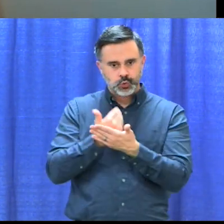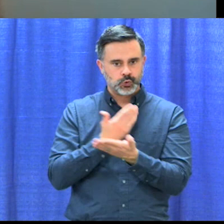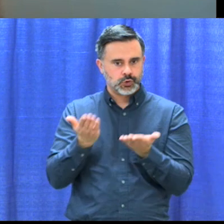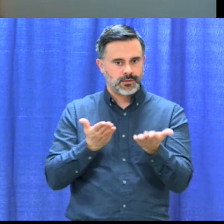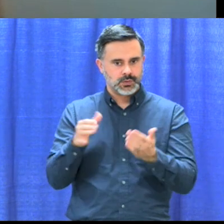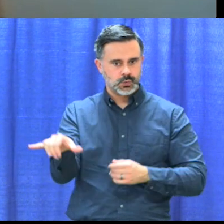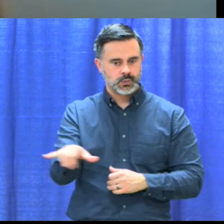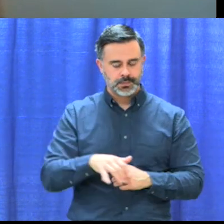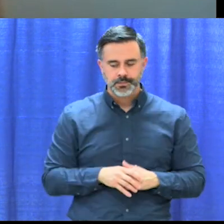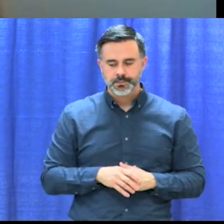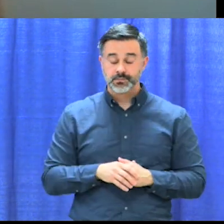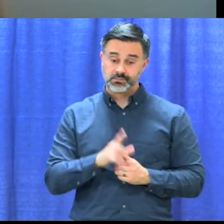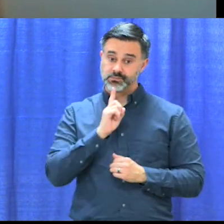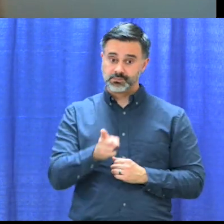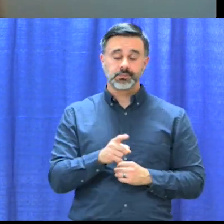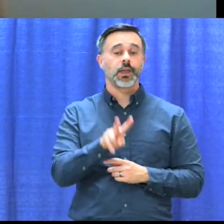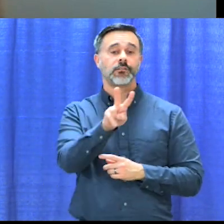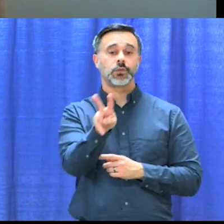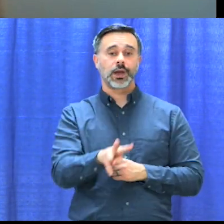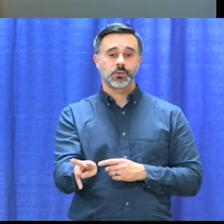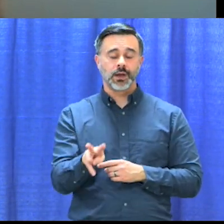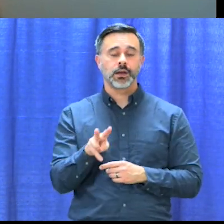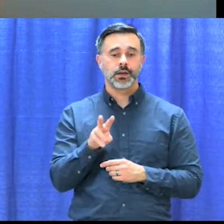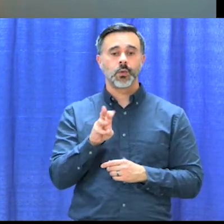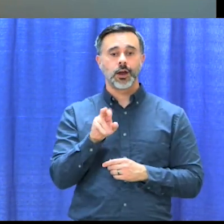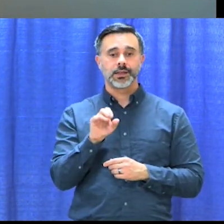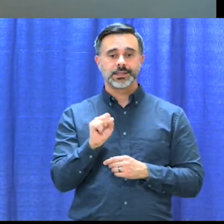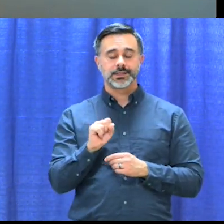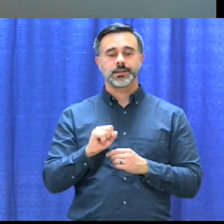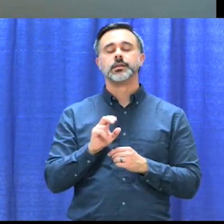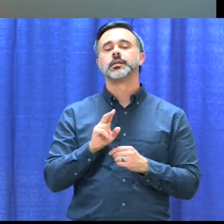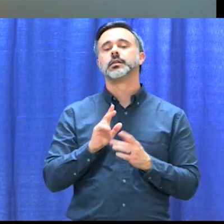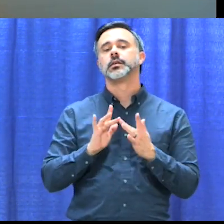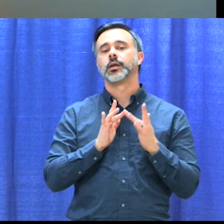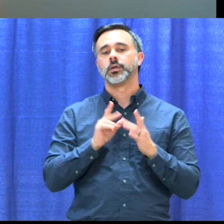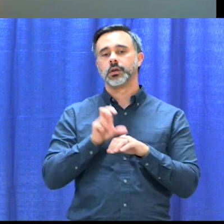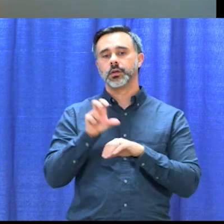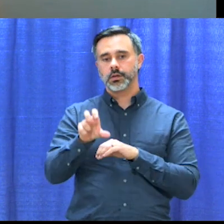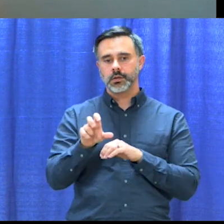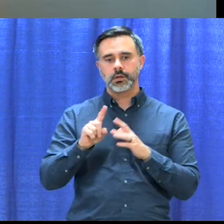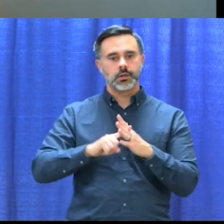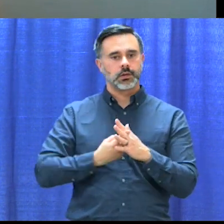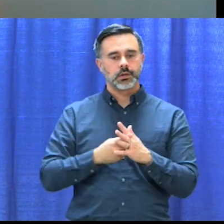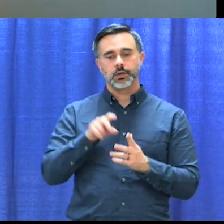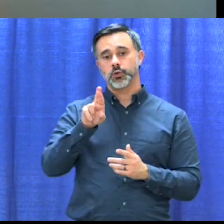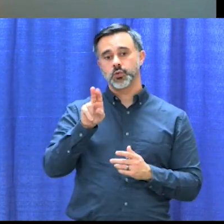In fact the Verizon wireless network investment has helped to drive the deployment of rural fiber.